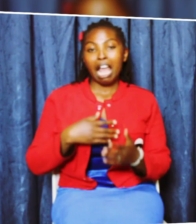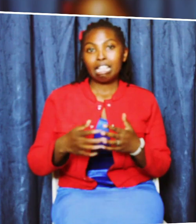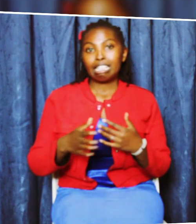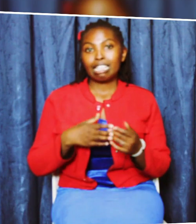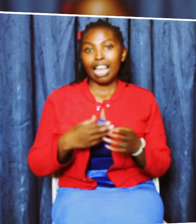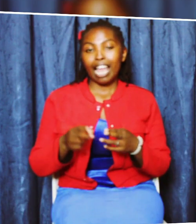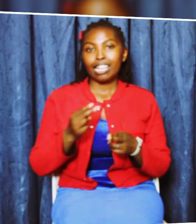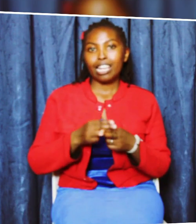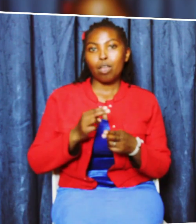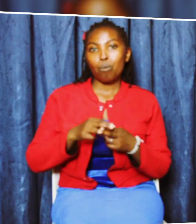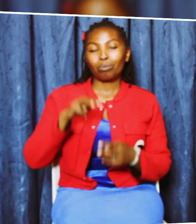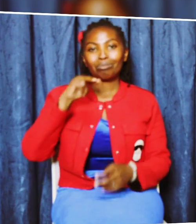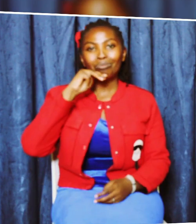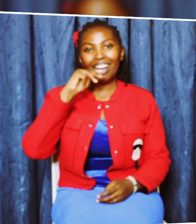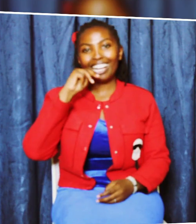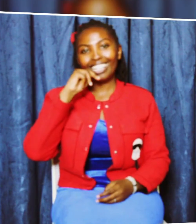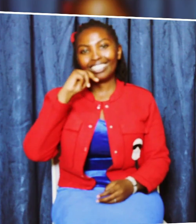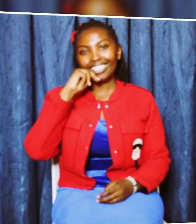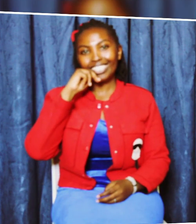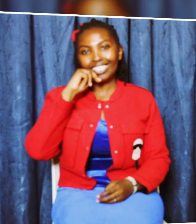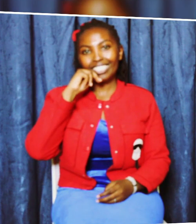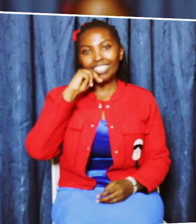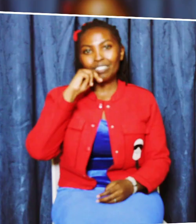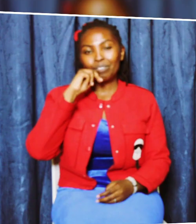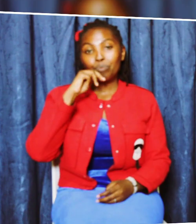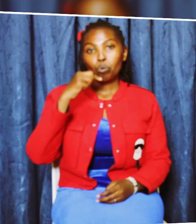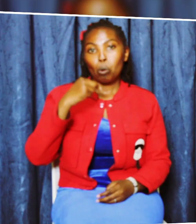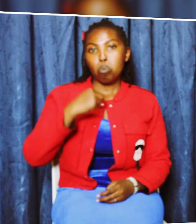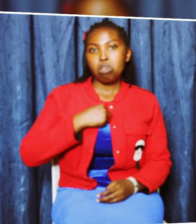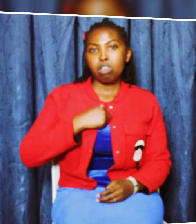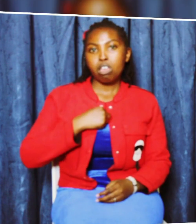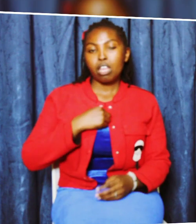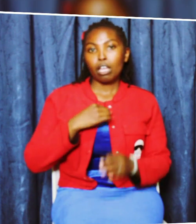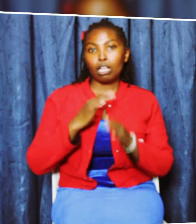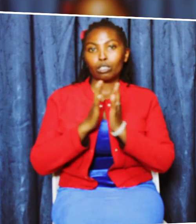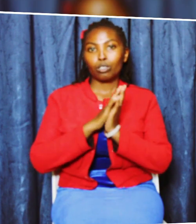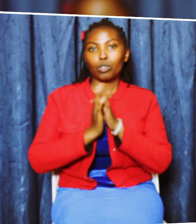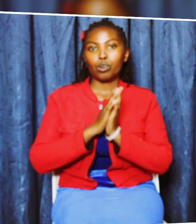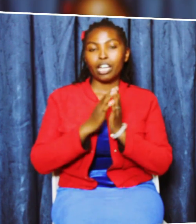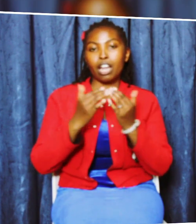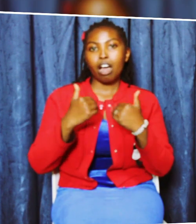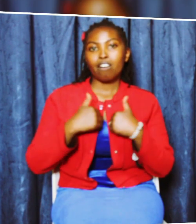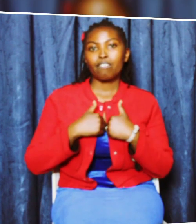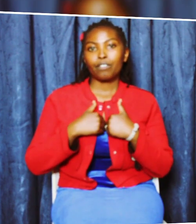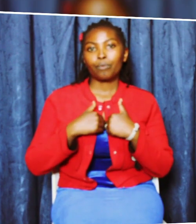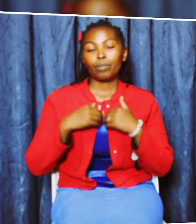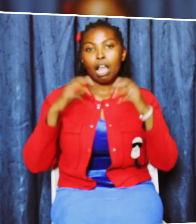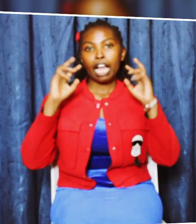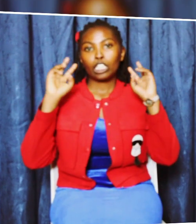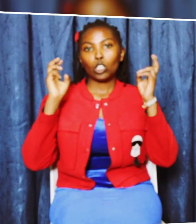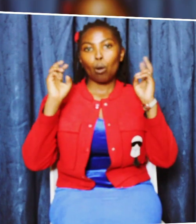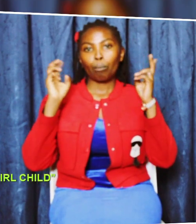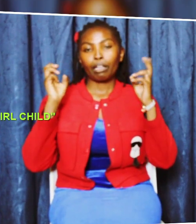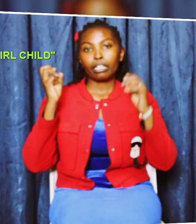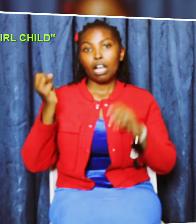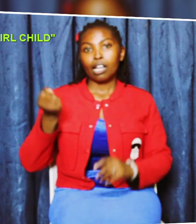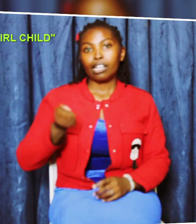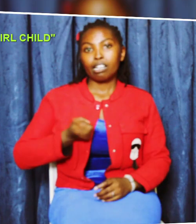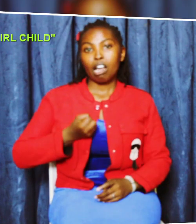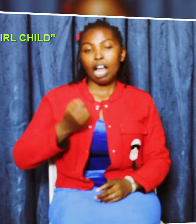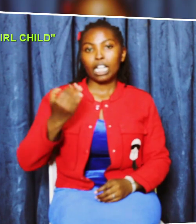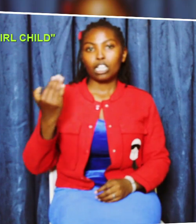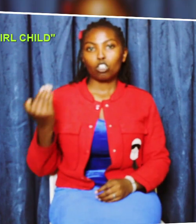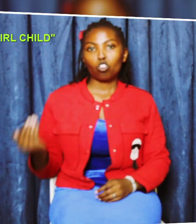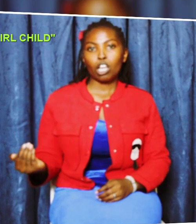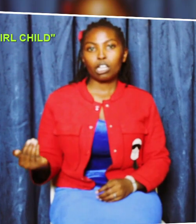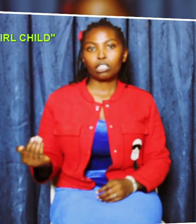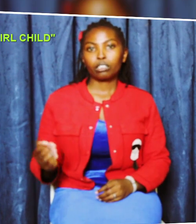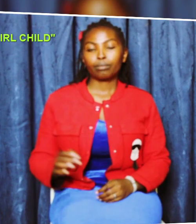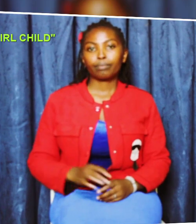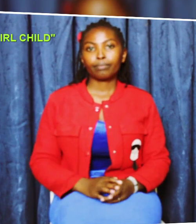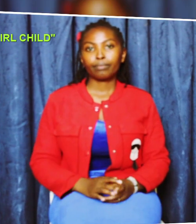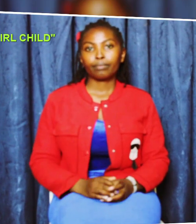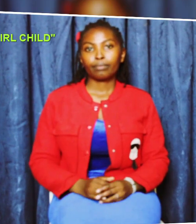sign name me story have topic